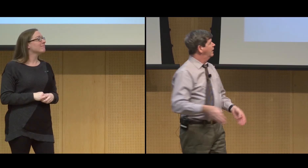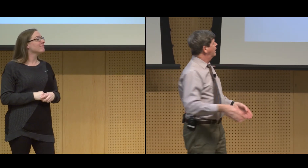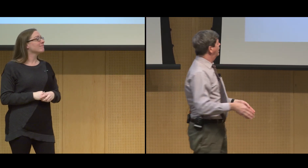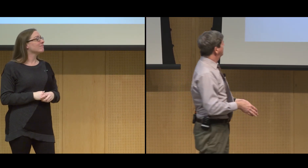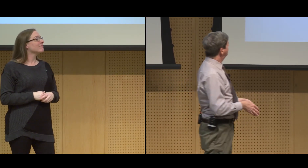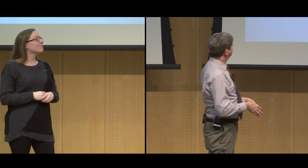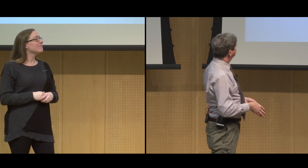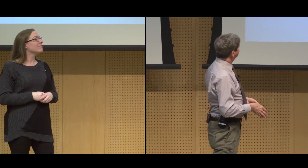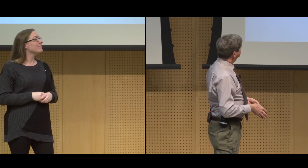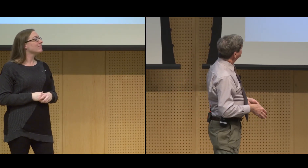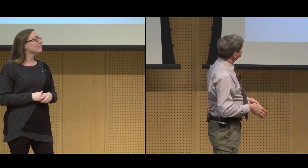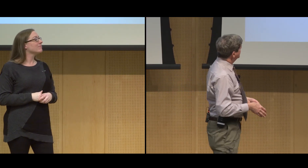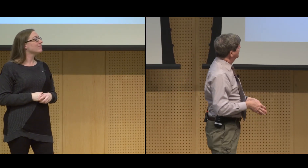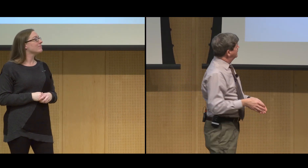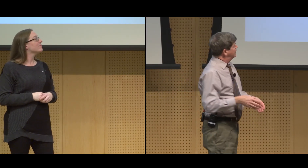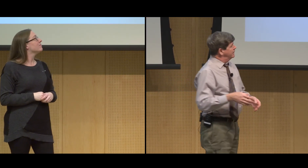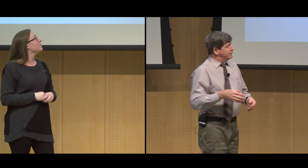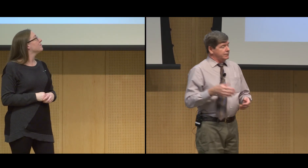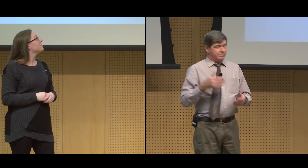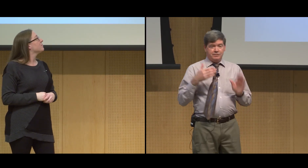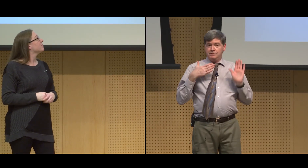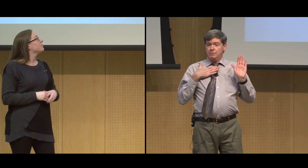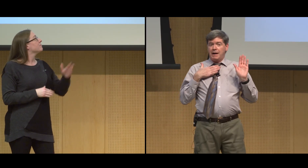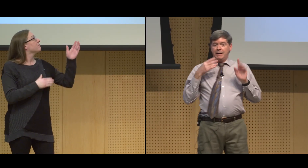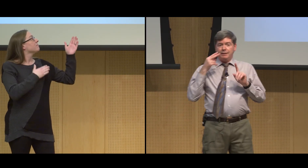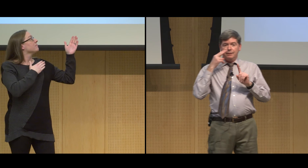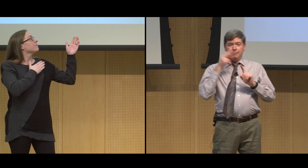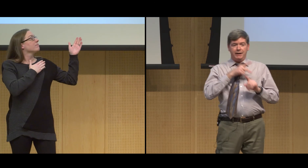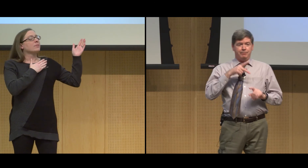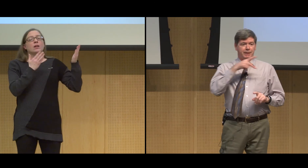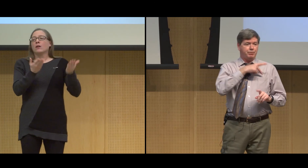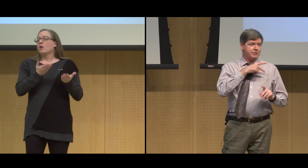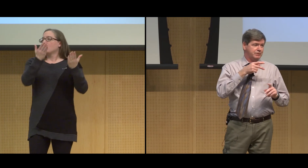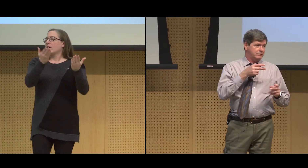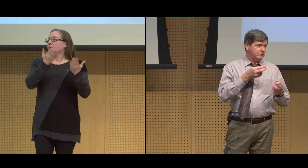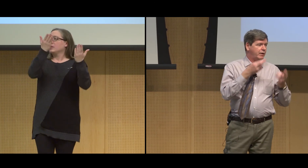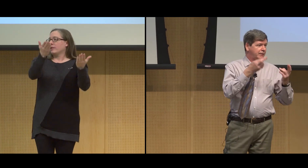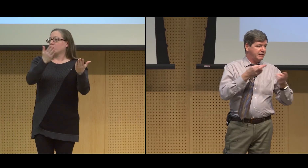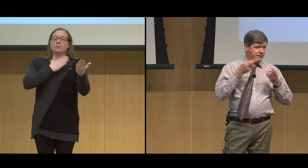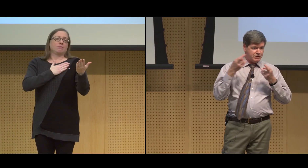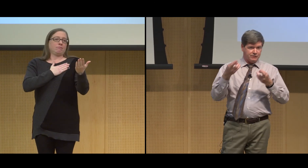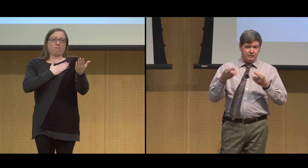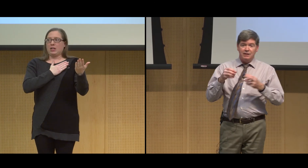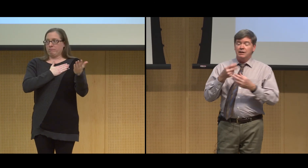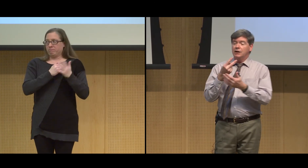Um, see, these are my--my personal recommendations.